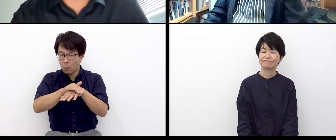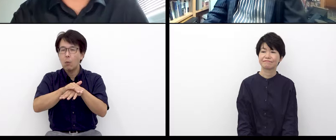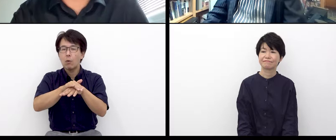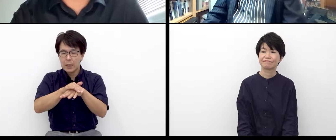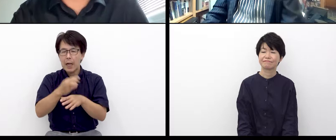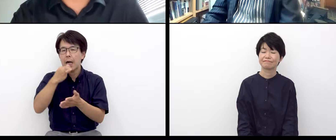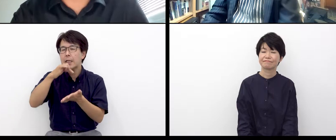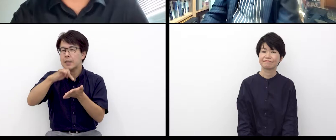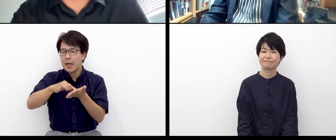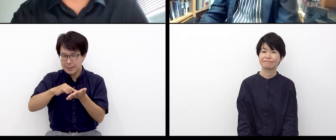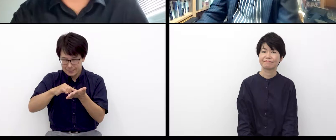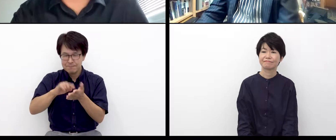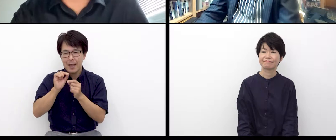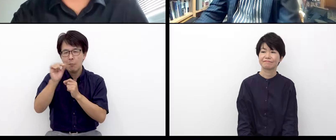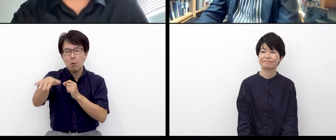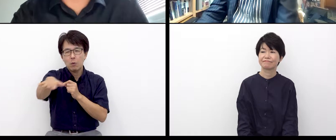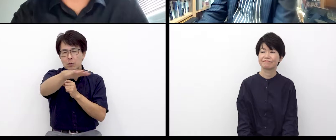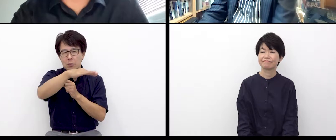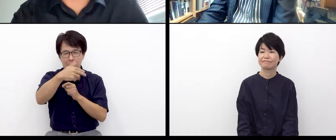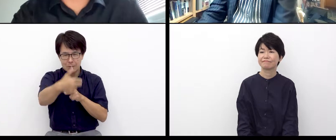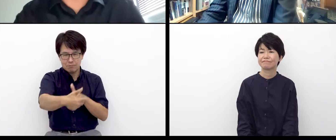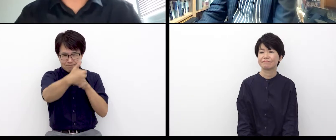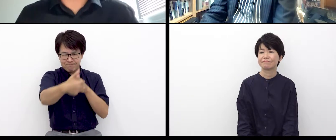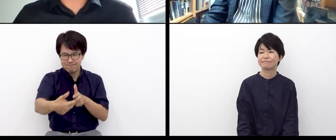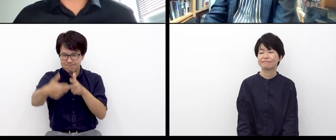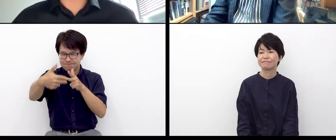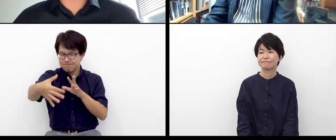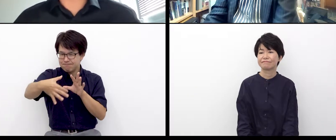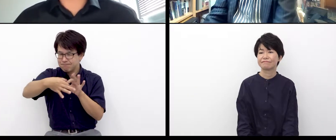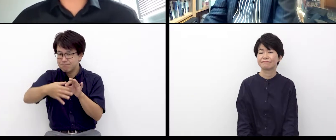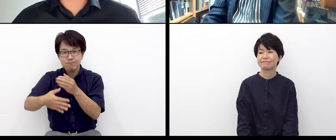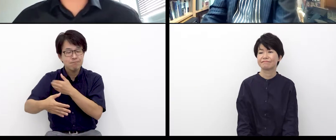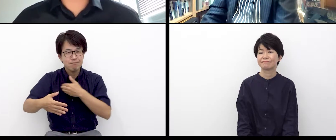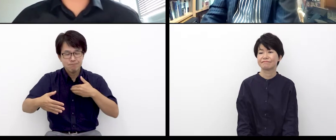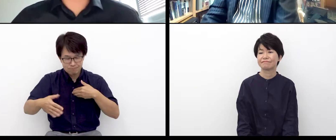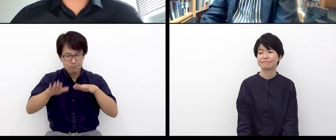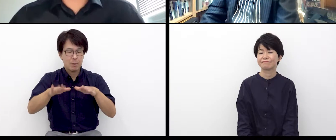and it’s easier than before to get connected with people in a distant place.